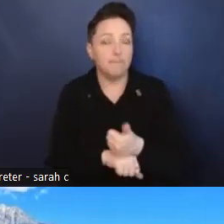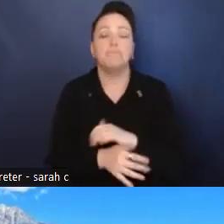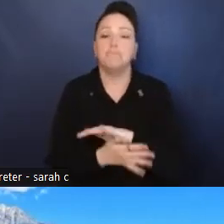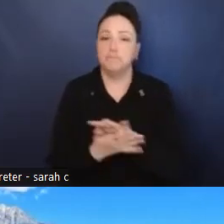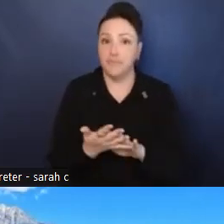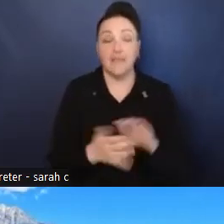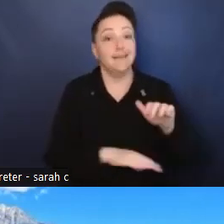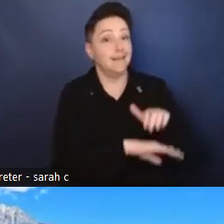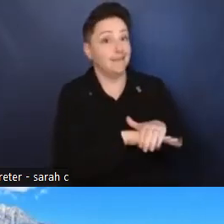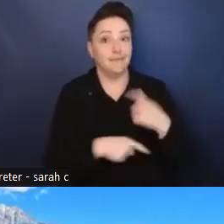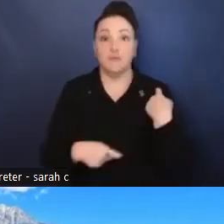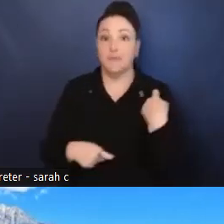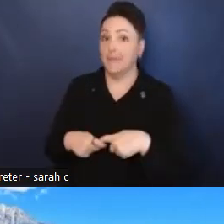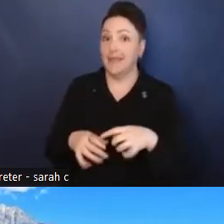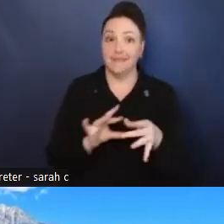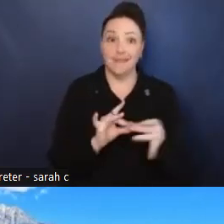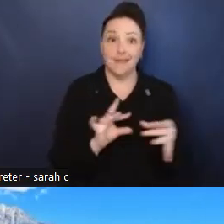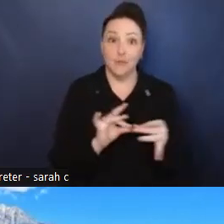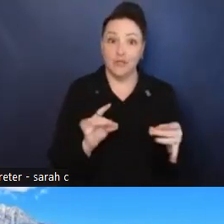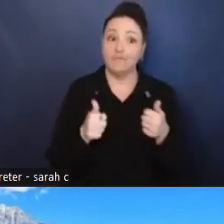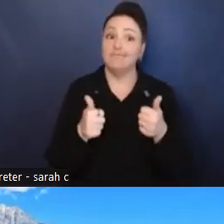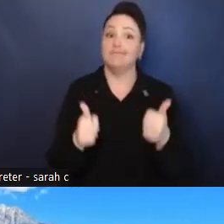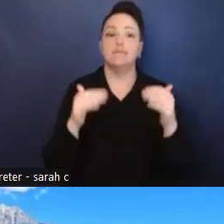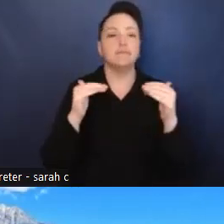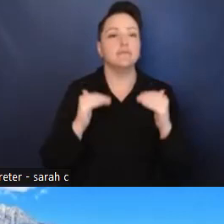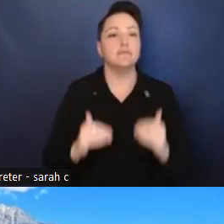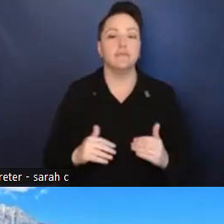This is just some screen shots of the different screens but same information.